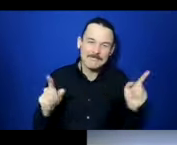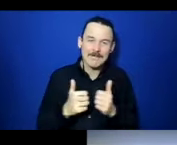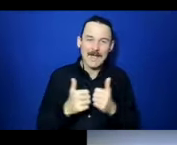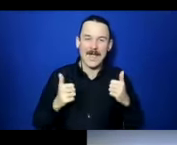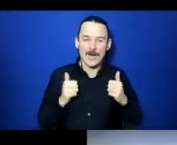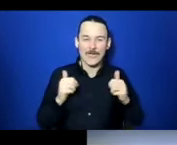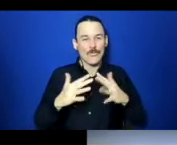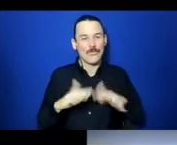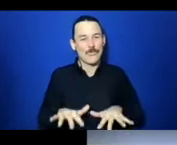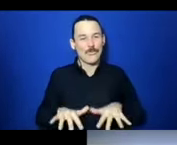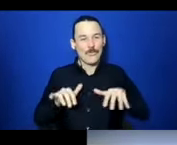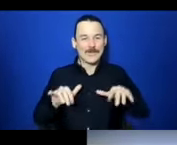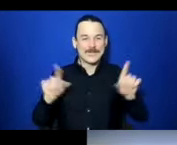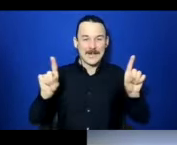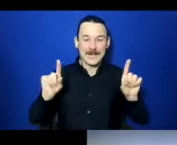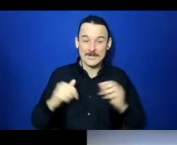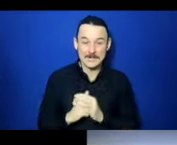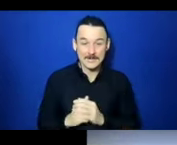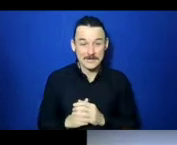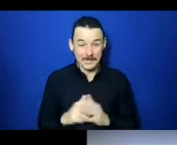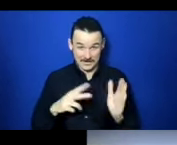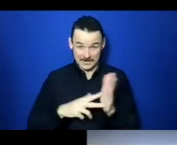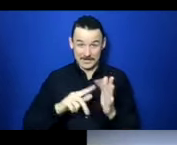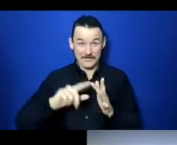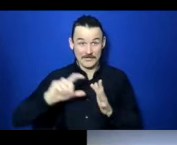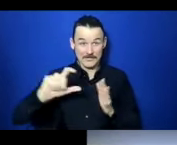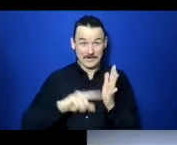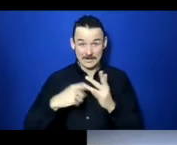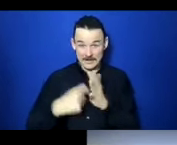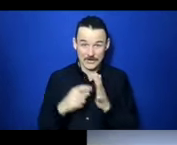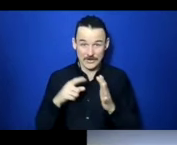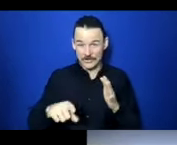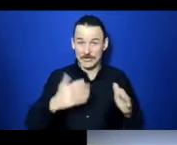And I don't mind, Victor, you're you're unmuted at the moment, would you like to go first.